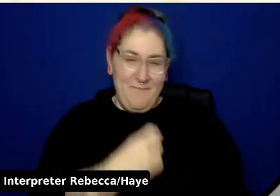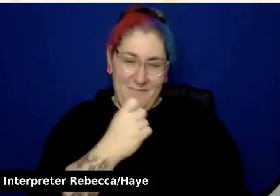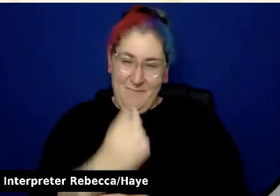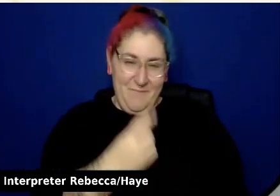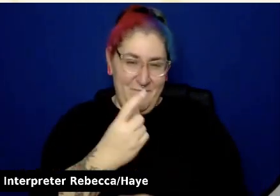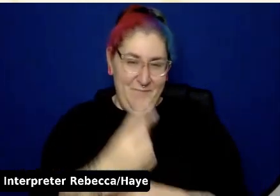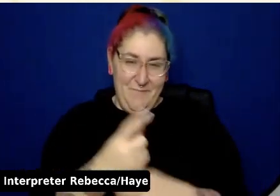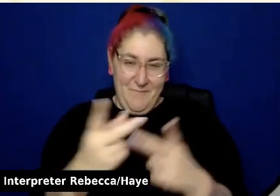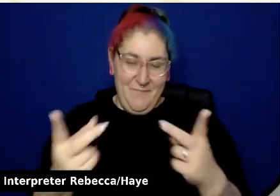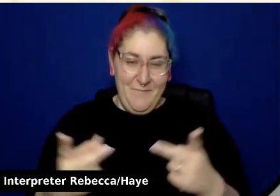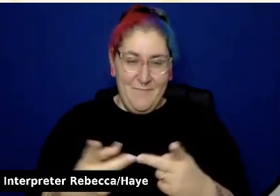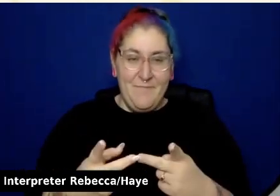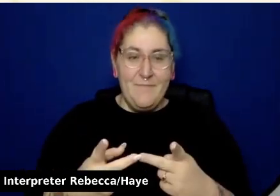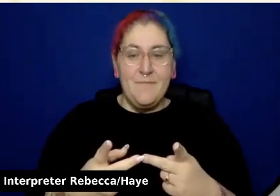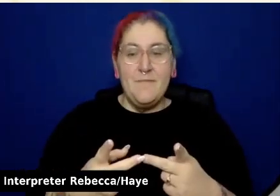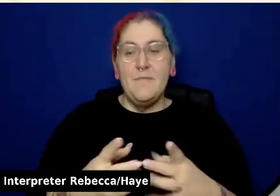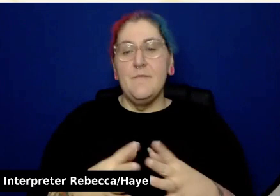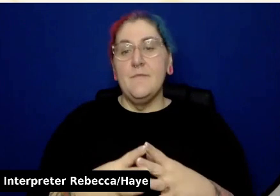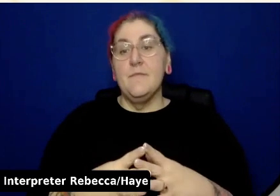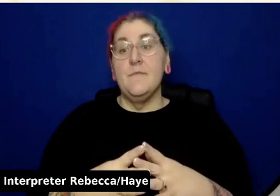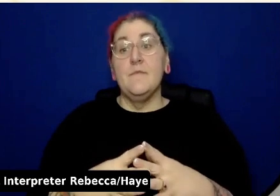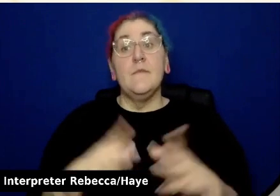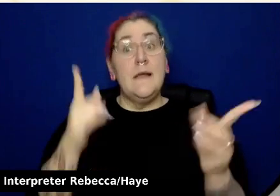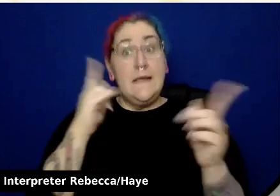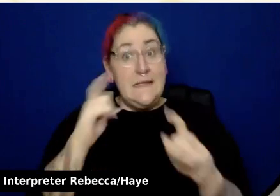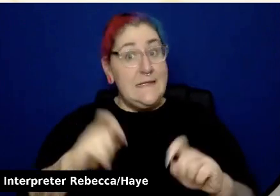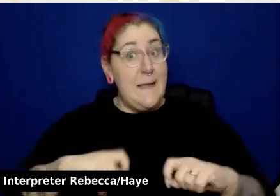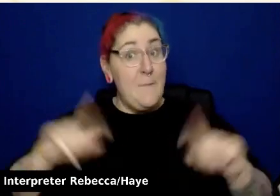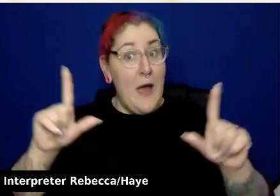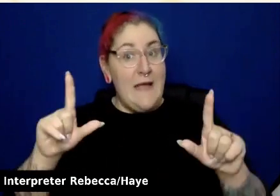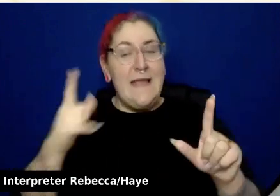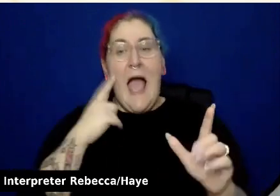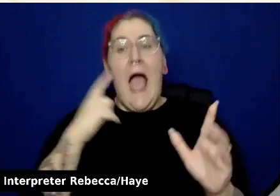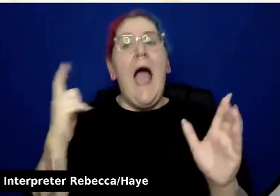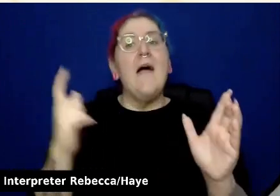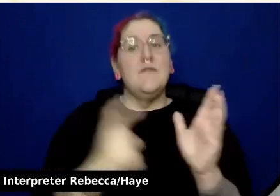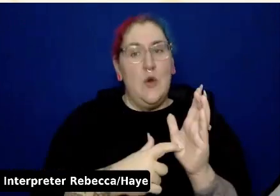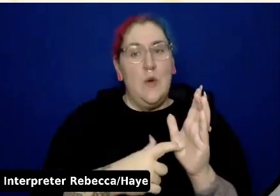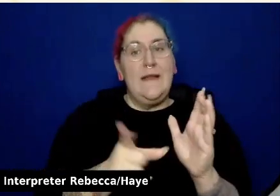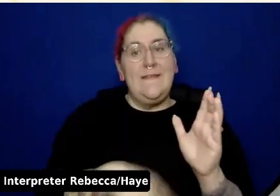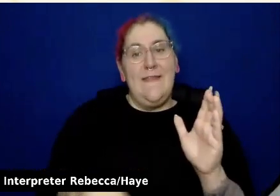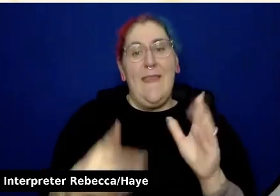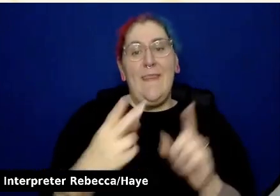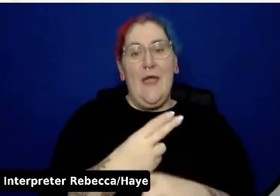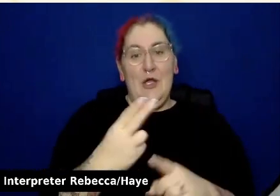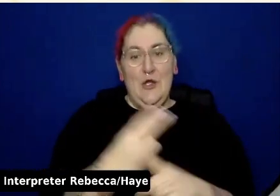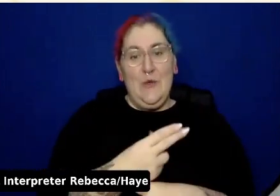And surprisingly sometimes Authors use aria-expanded on the last level of menu hierarchy.